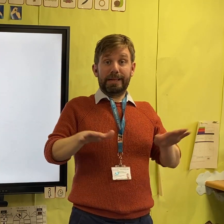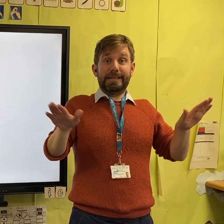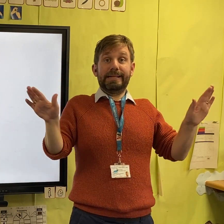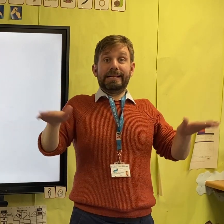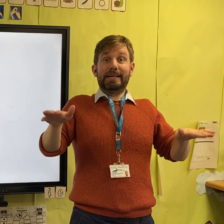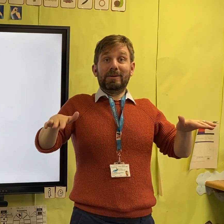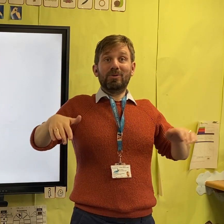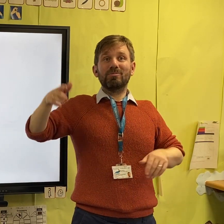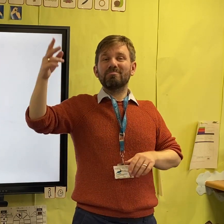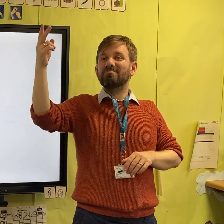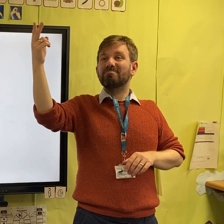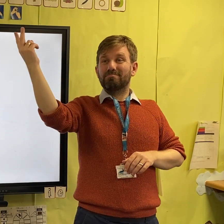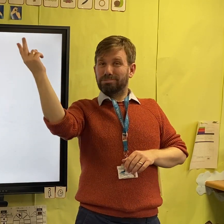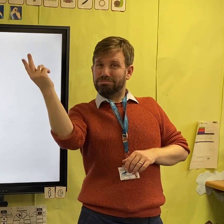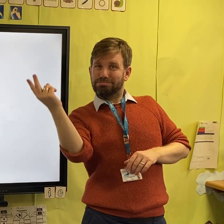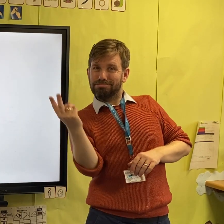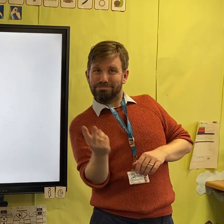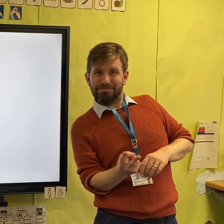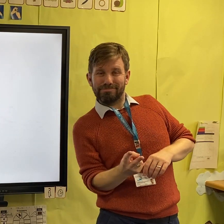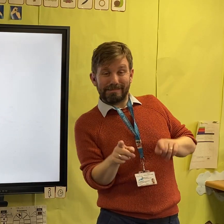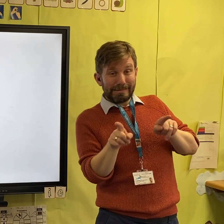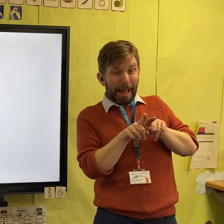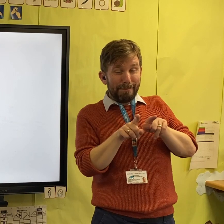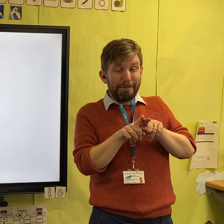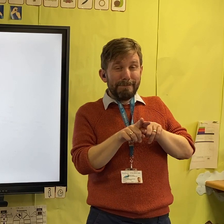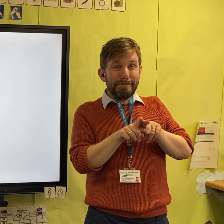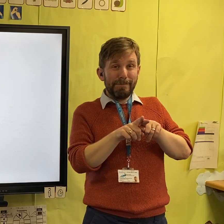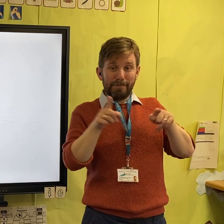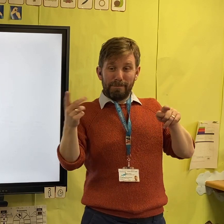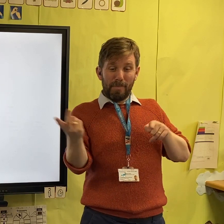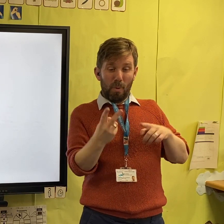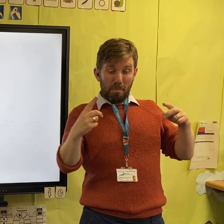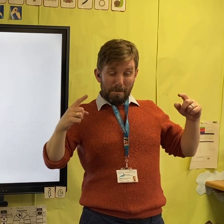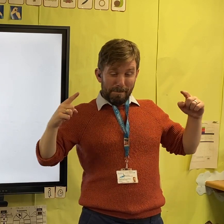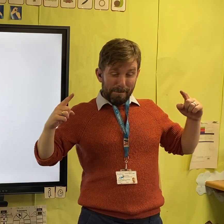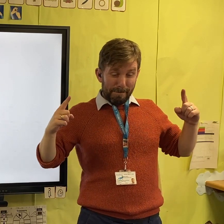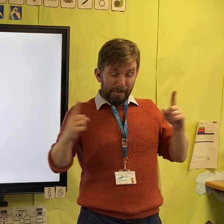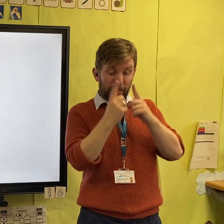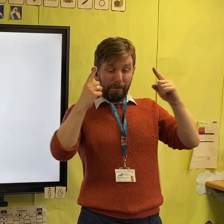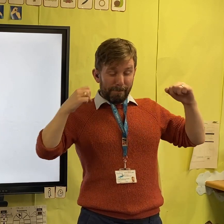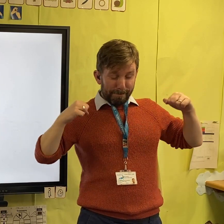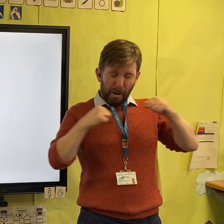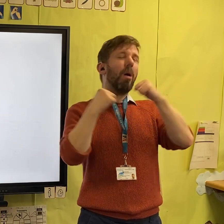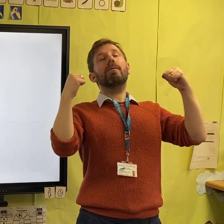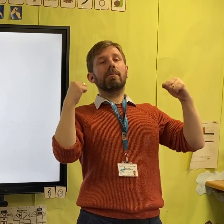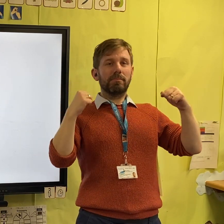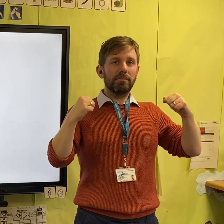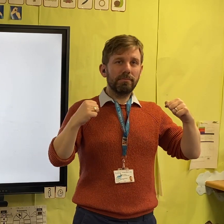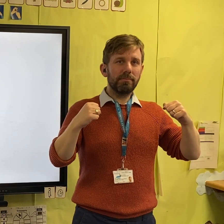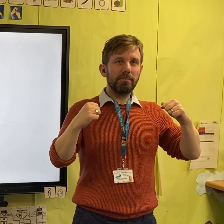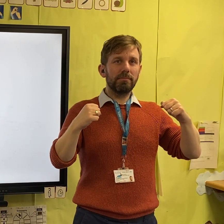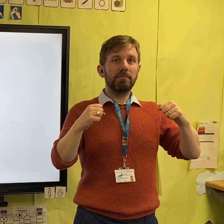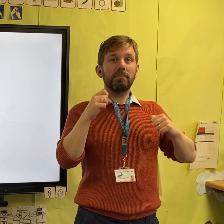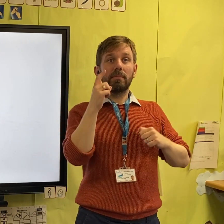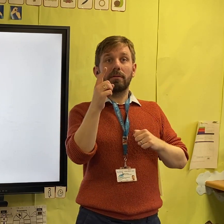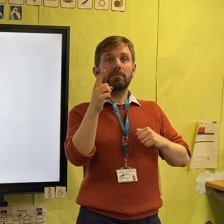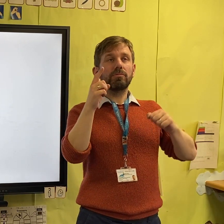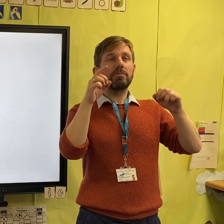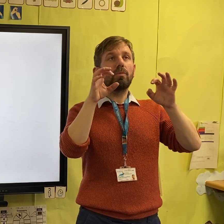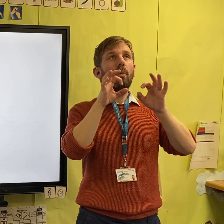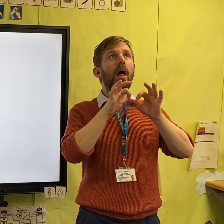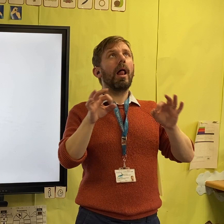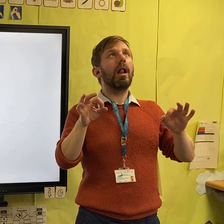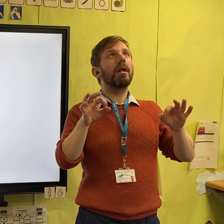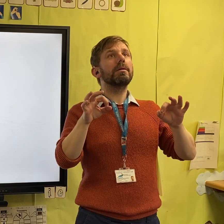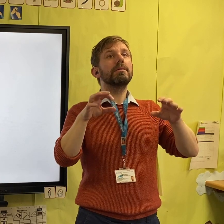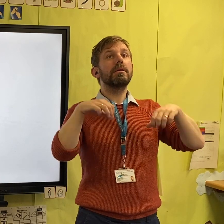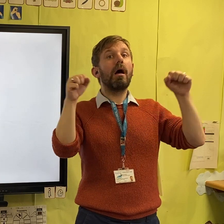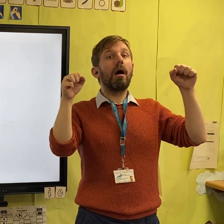went down the hill and he bumped into a seal cub who was doing much the same thing. Then ever so